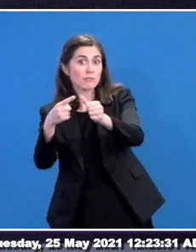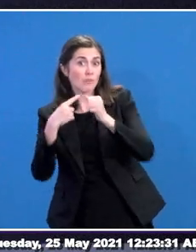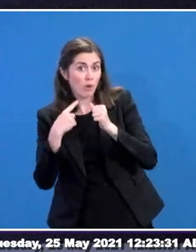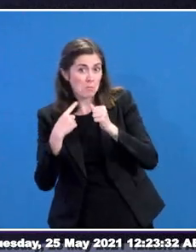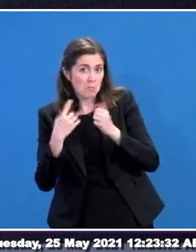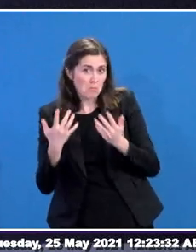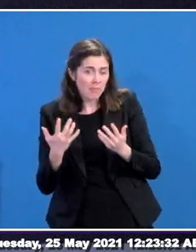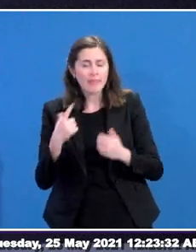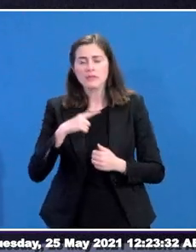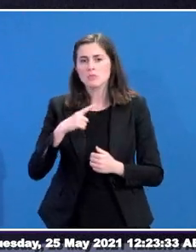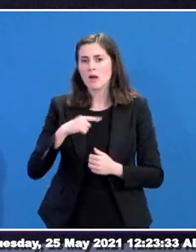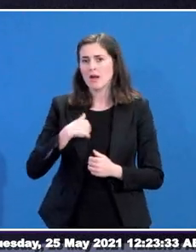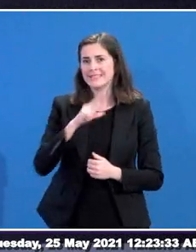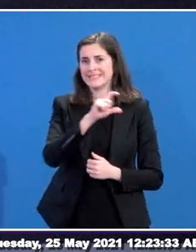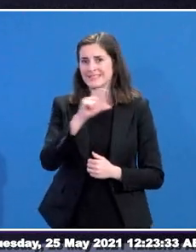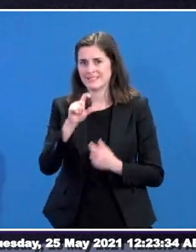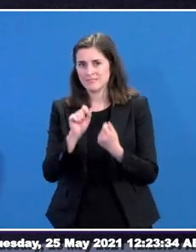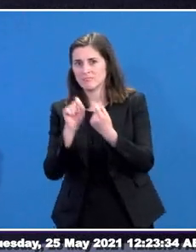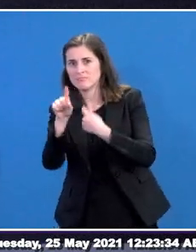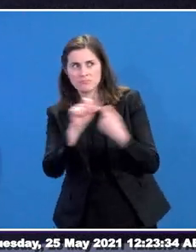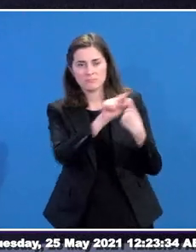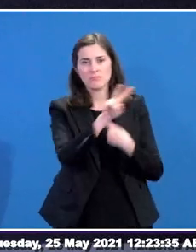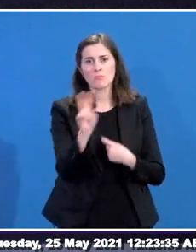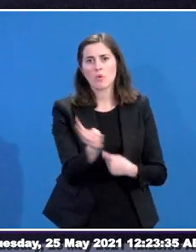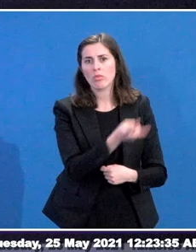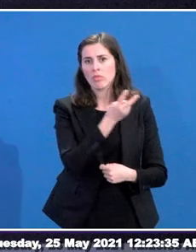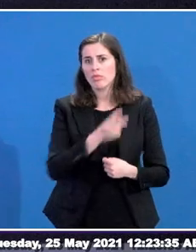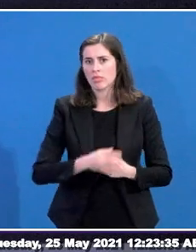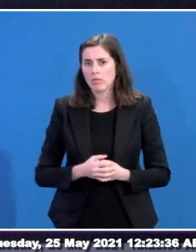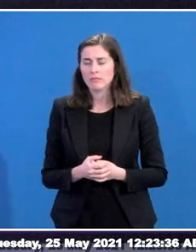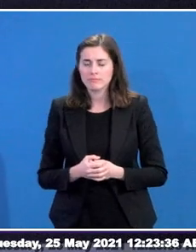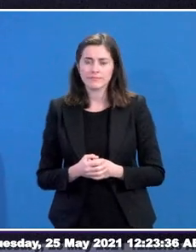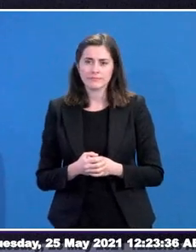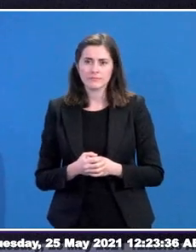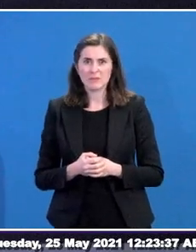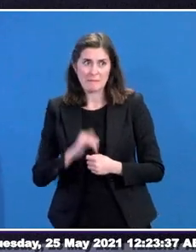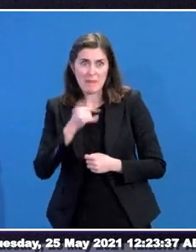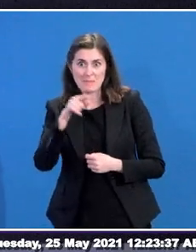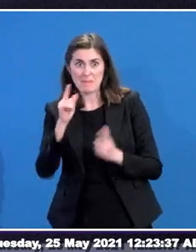can reply or might ask him to, you know, reply to us.